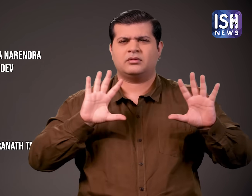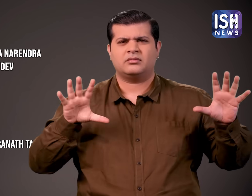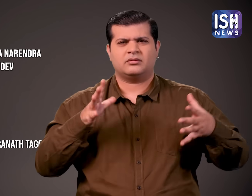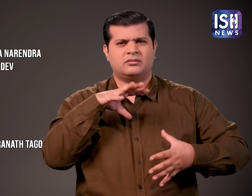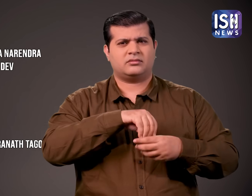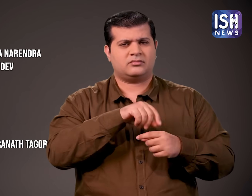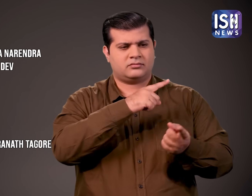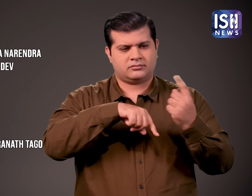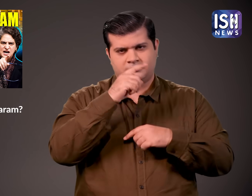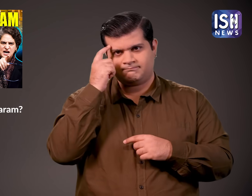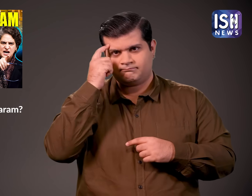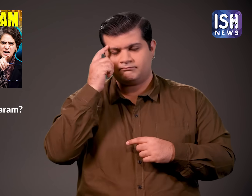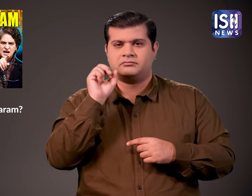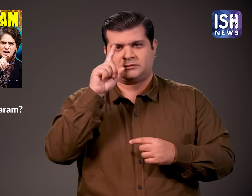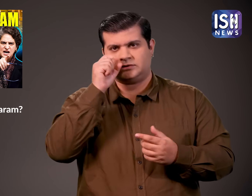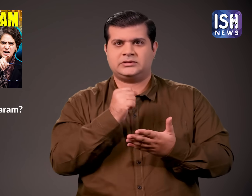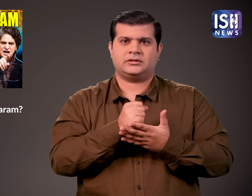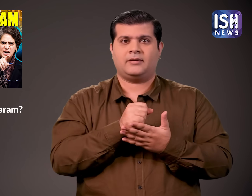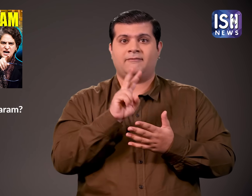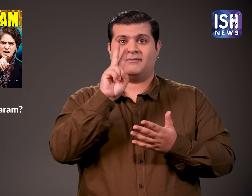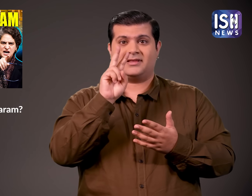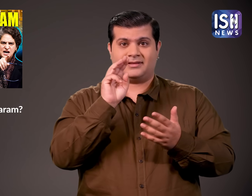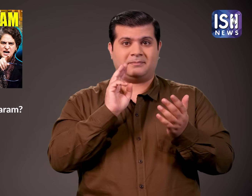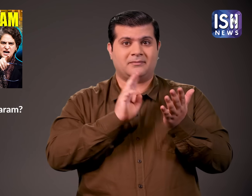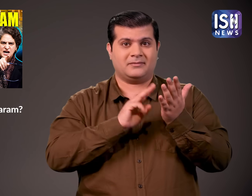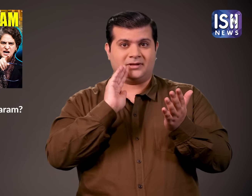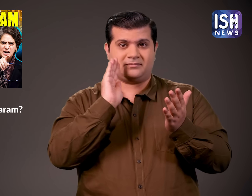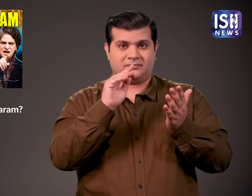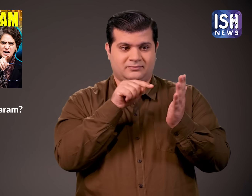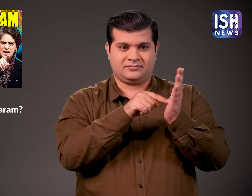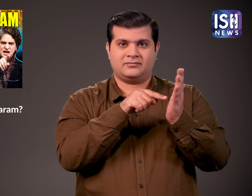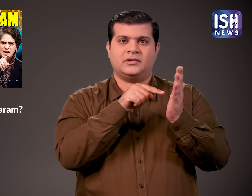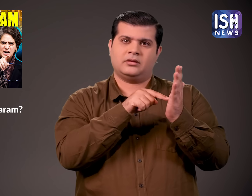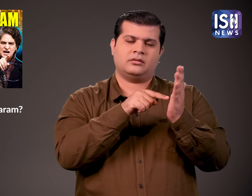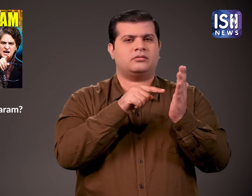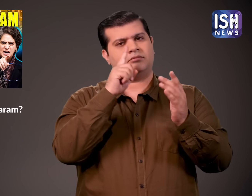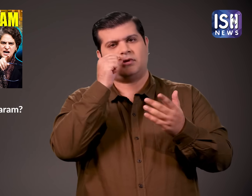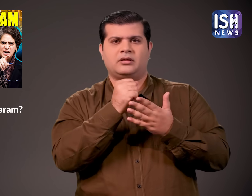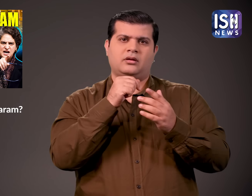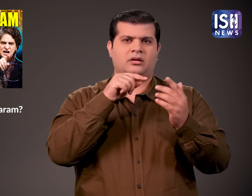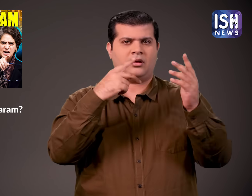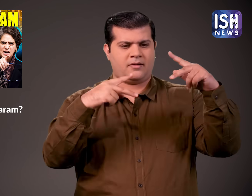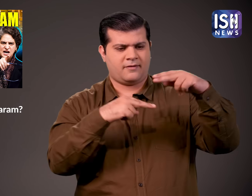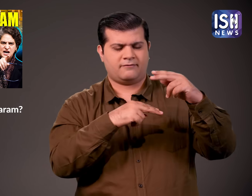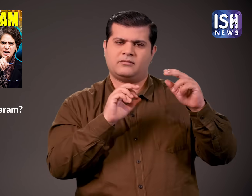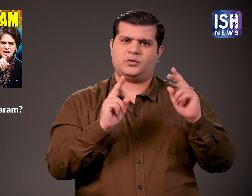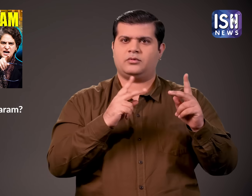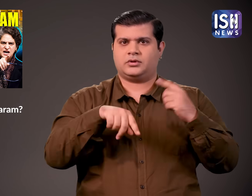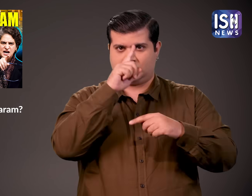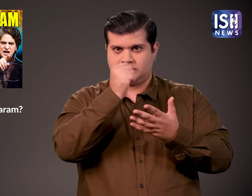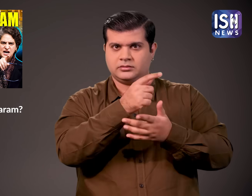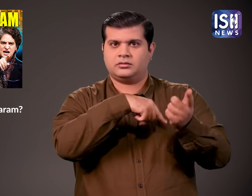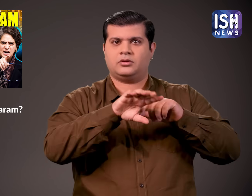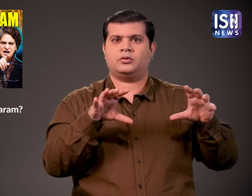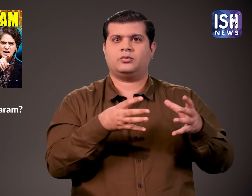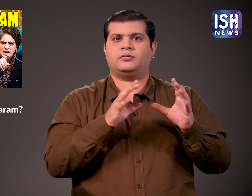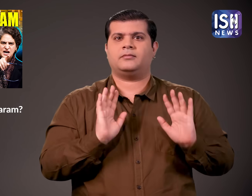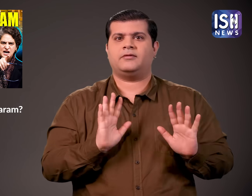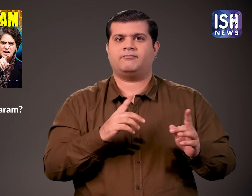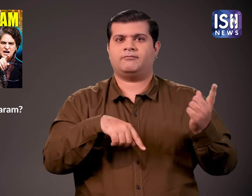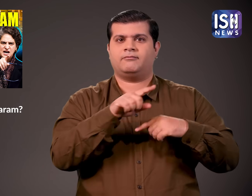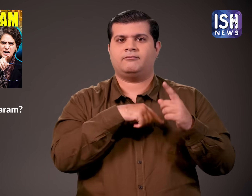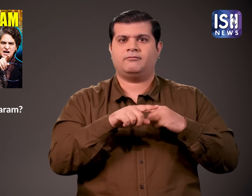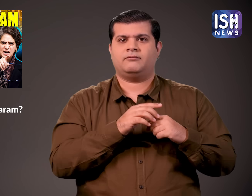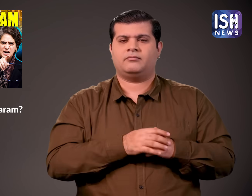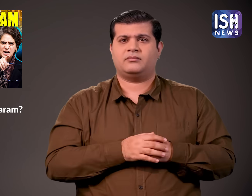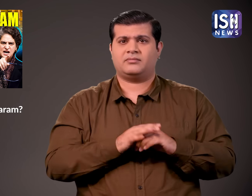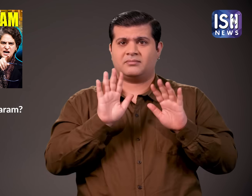decided to adopt Vande Mataram in a shortened form.